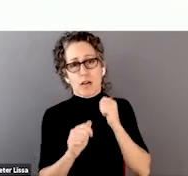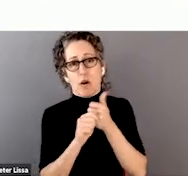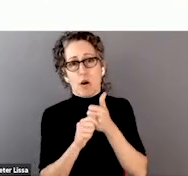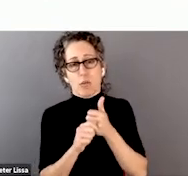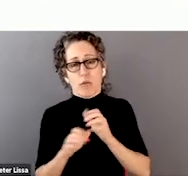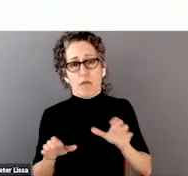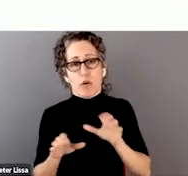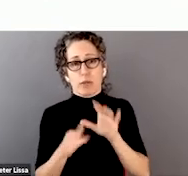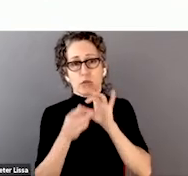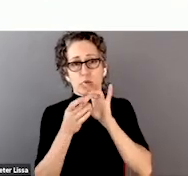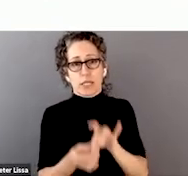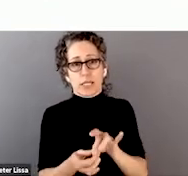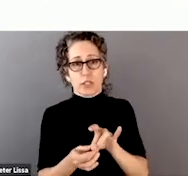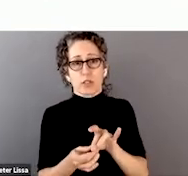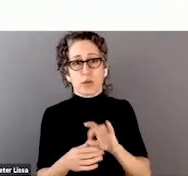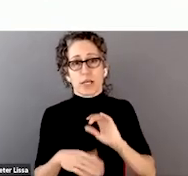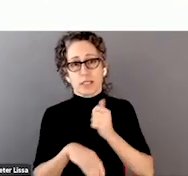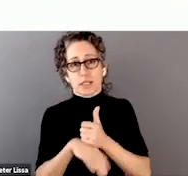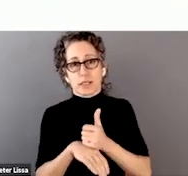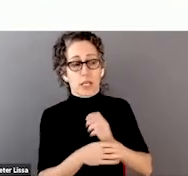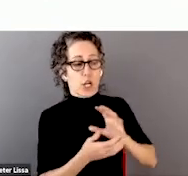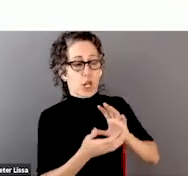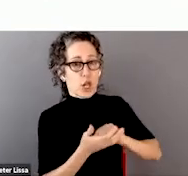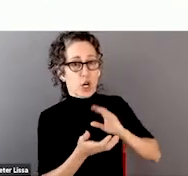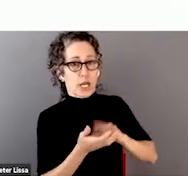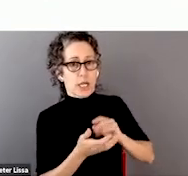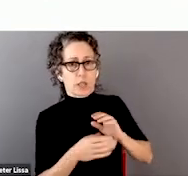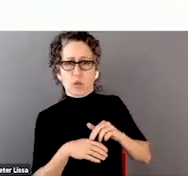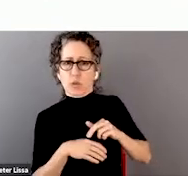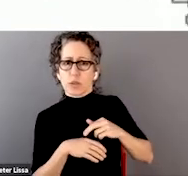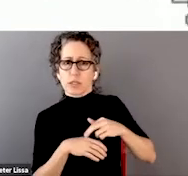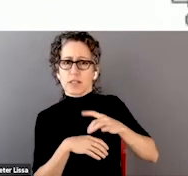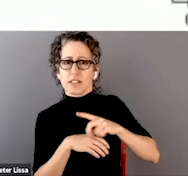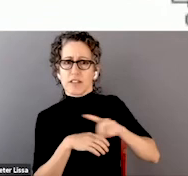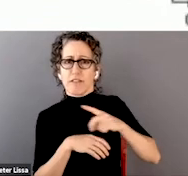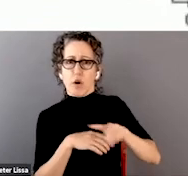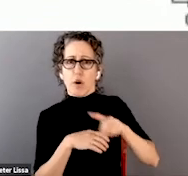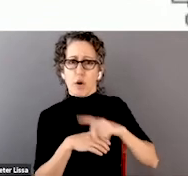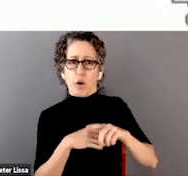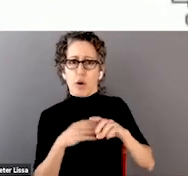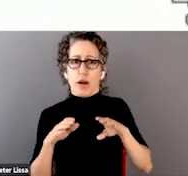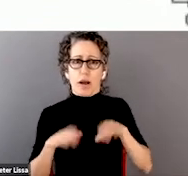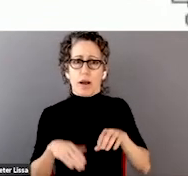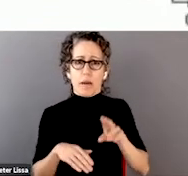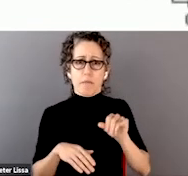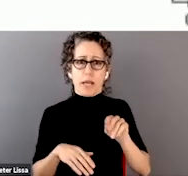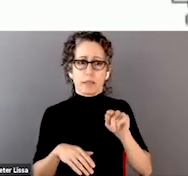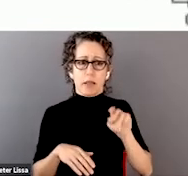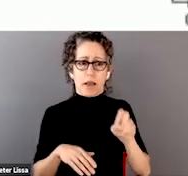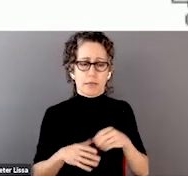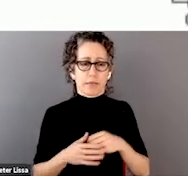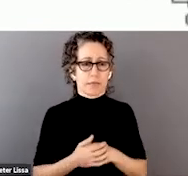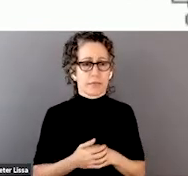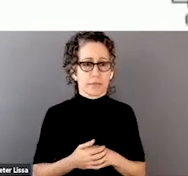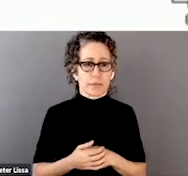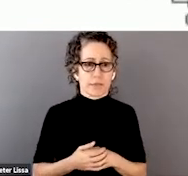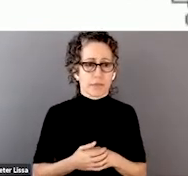learning-to-differ baselines. Our approach also prioritizes human expertise